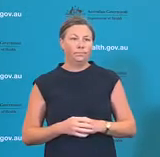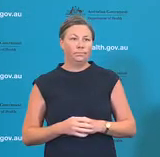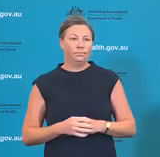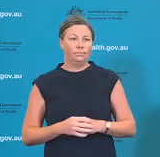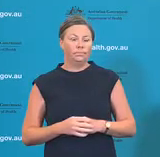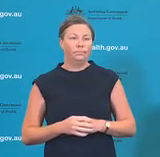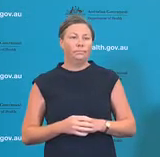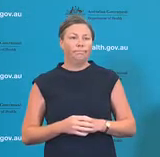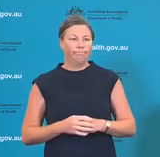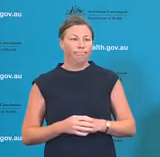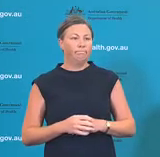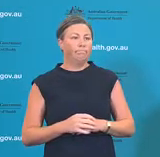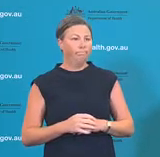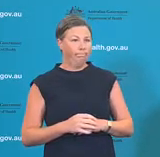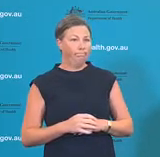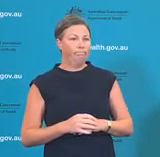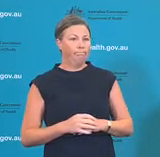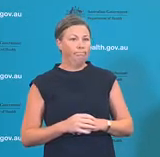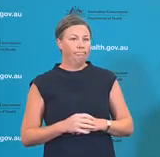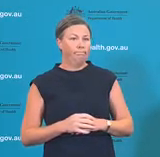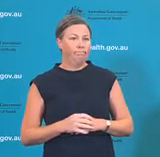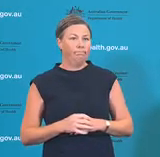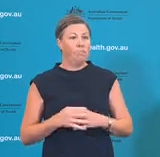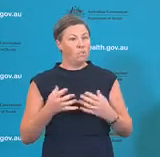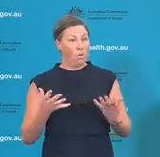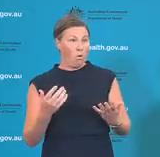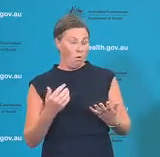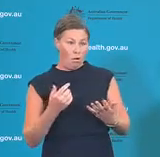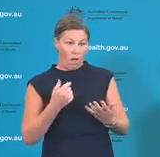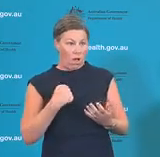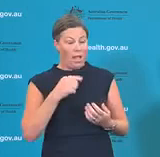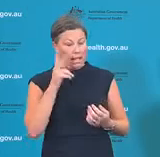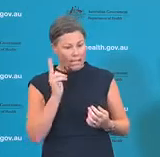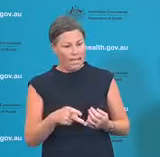So that's the sort of message we're trying to encourage to our health care